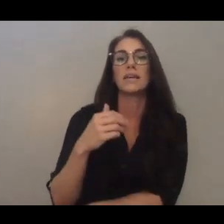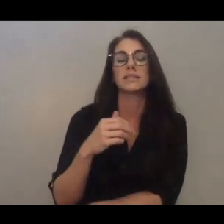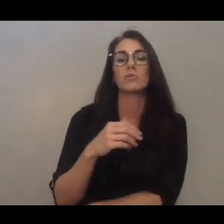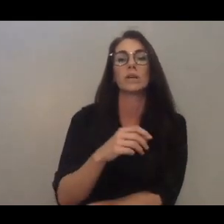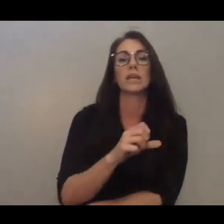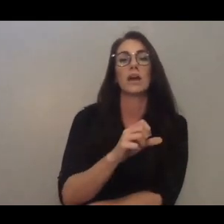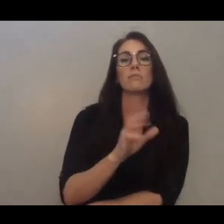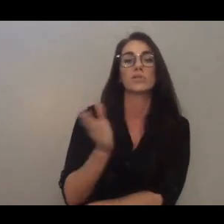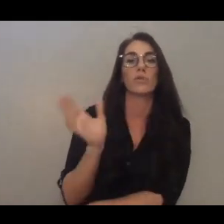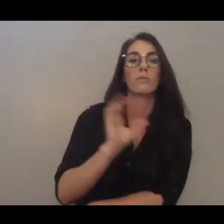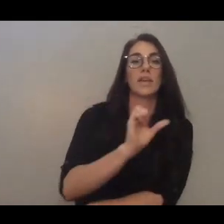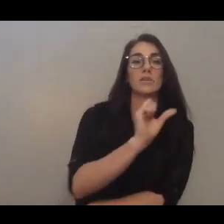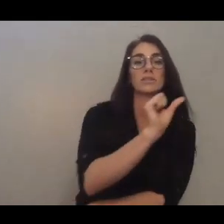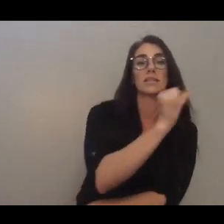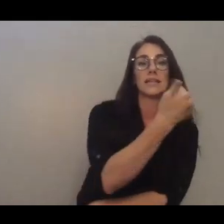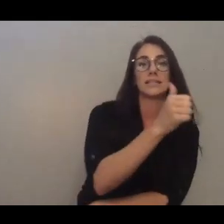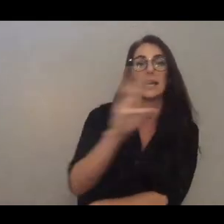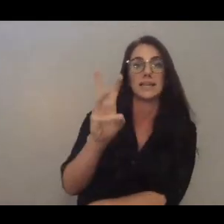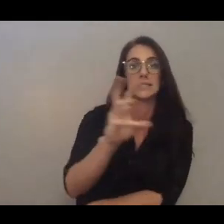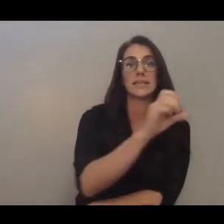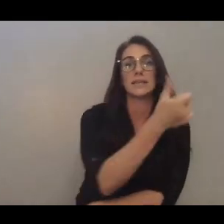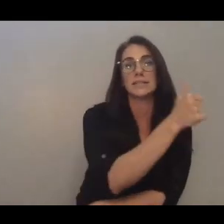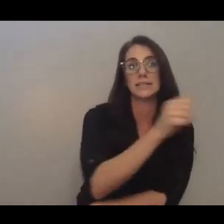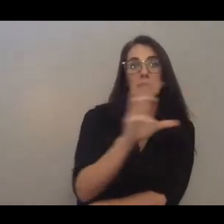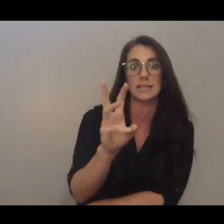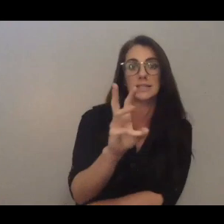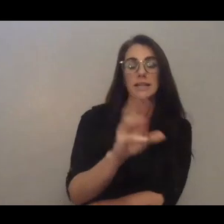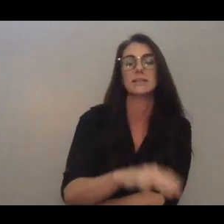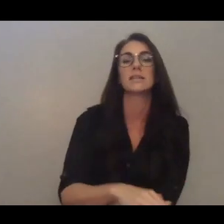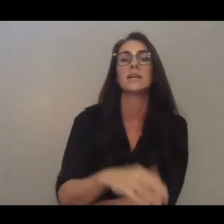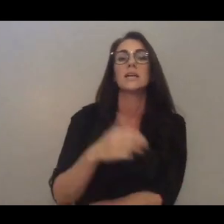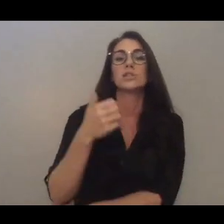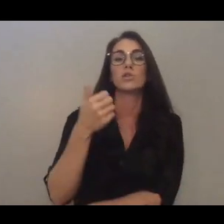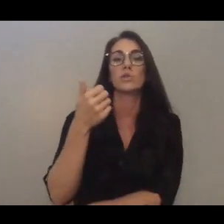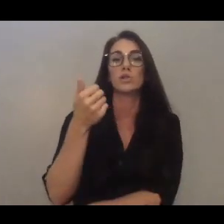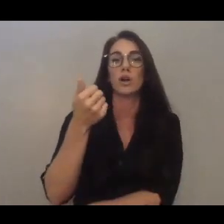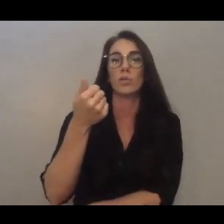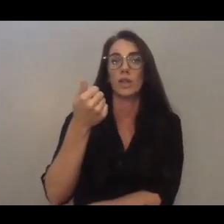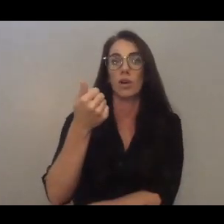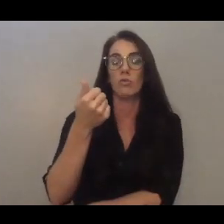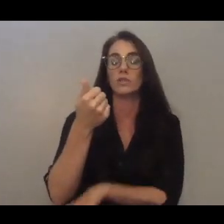it really comes from they used to sign 10 and 6, 10 and 6 so you start with almost in